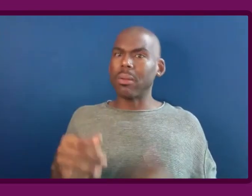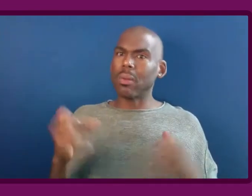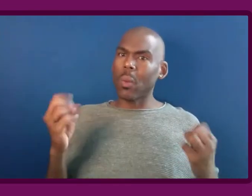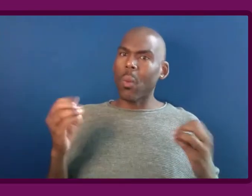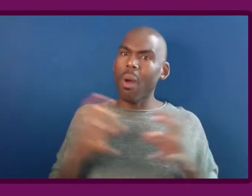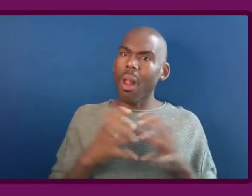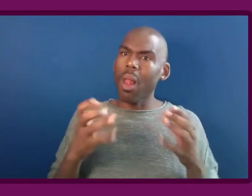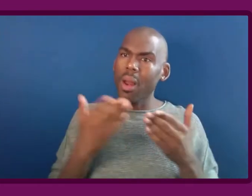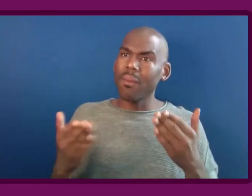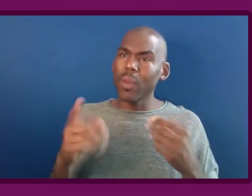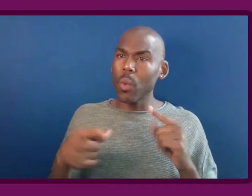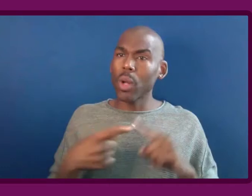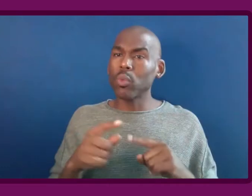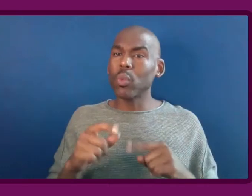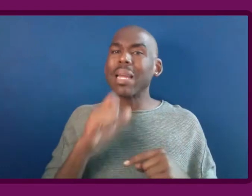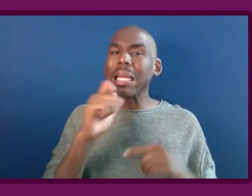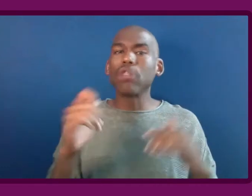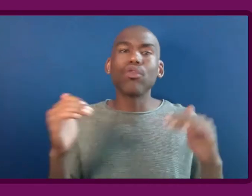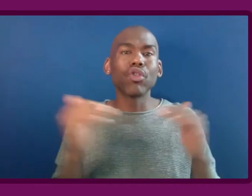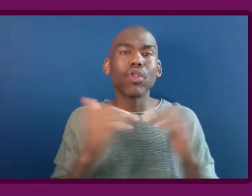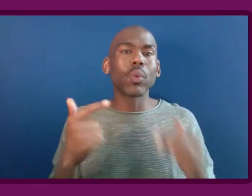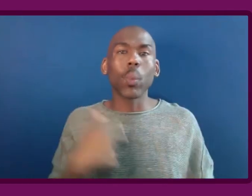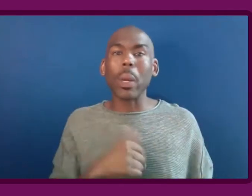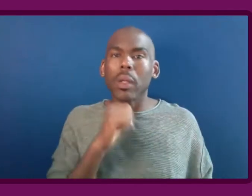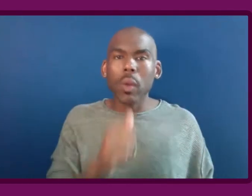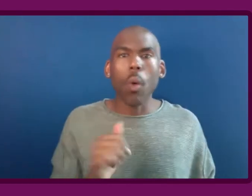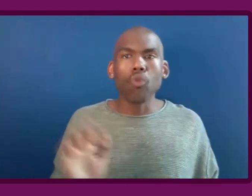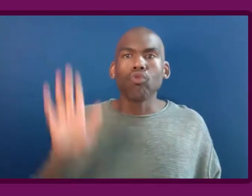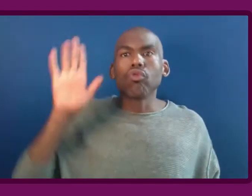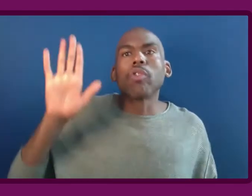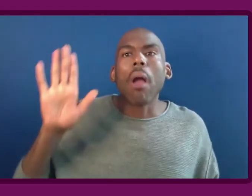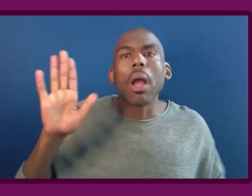Those are the things that, when it comes to injustices, we don't even raise our hands